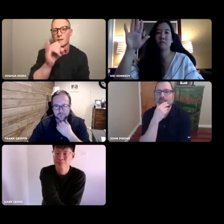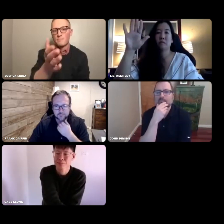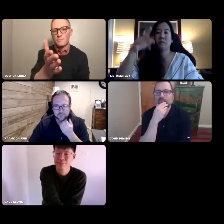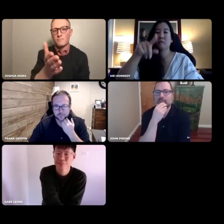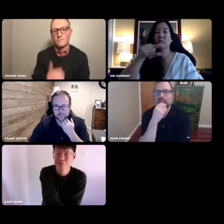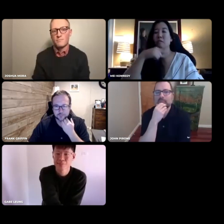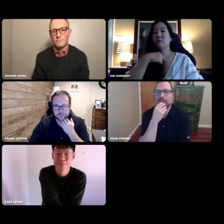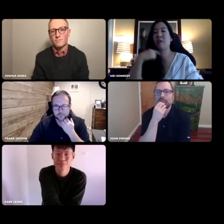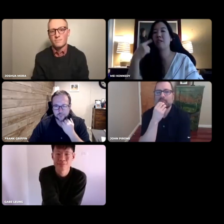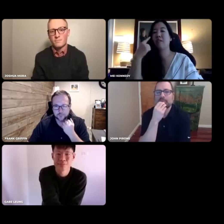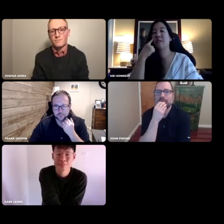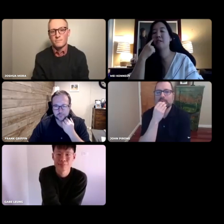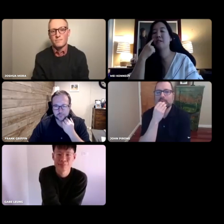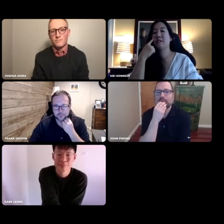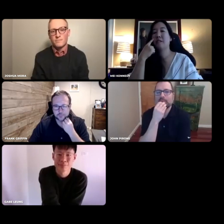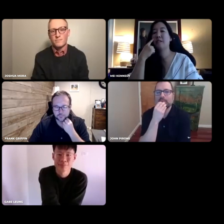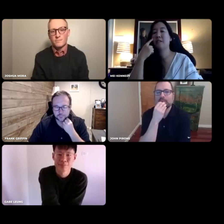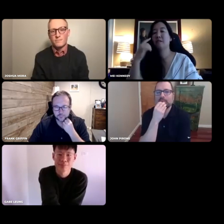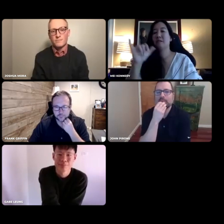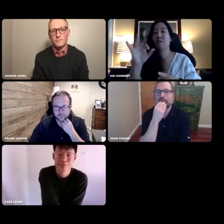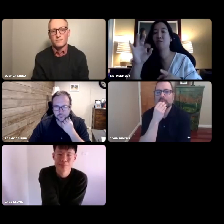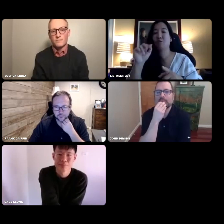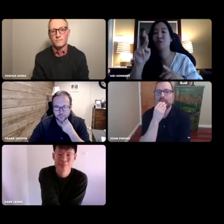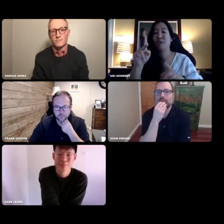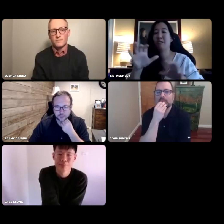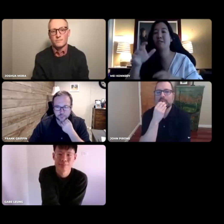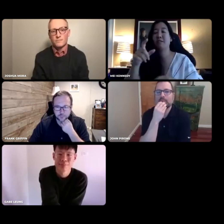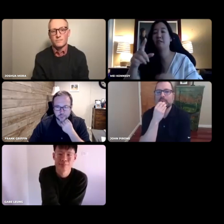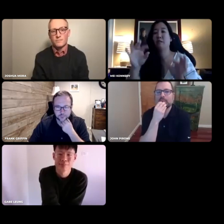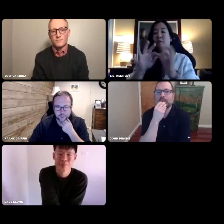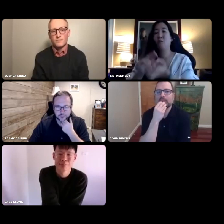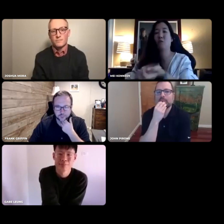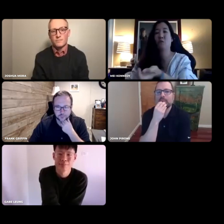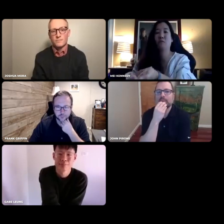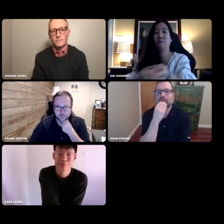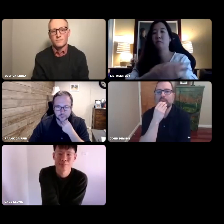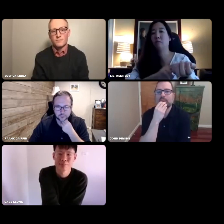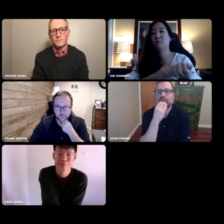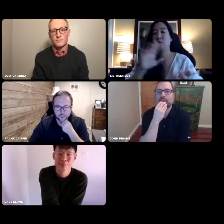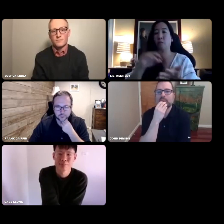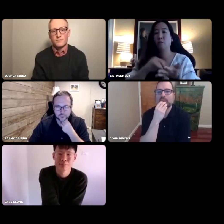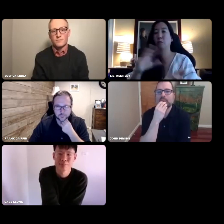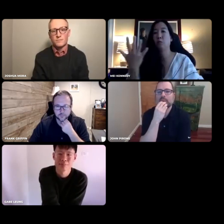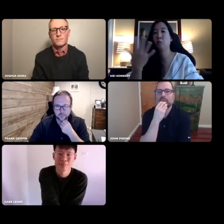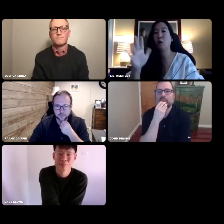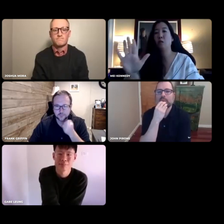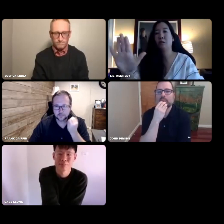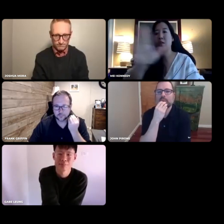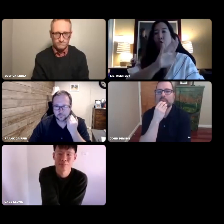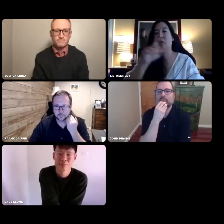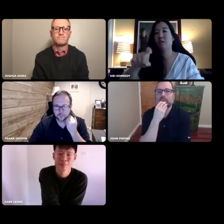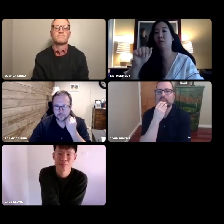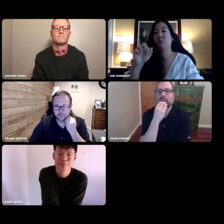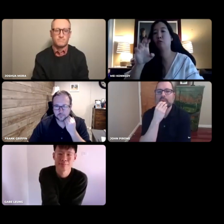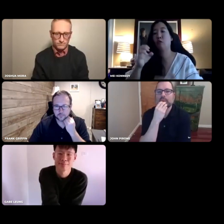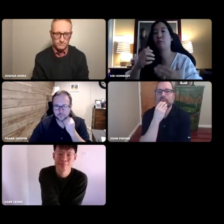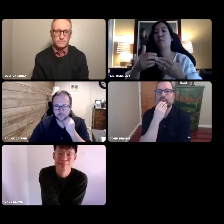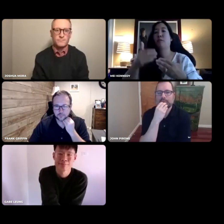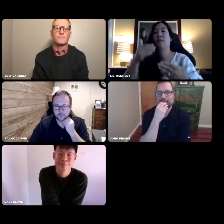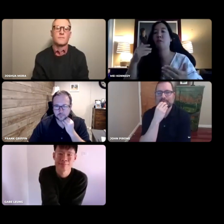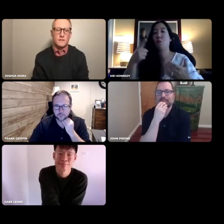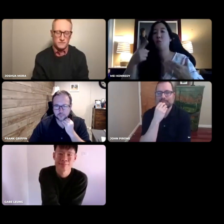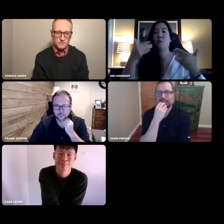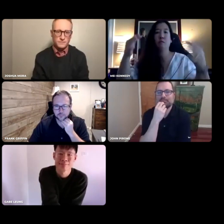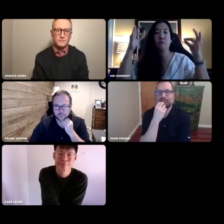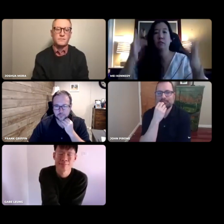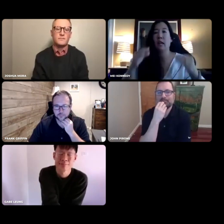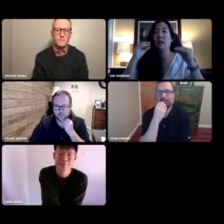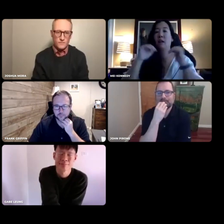It's really important to check in with your students and see what their needs